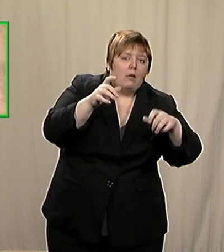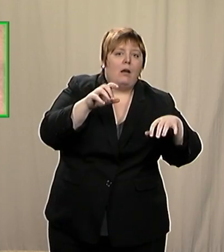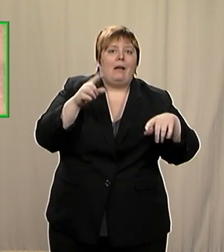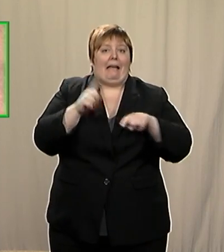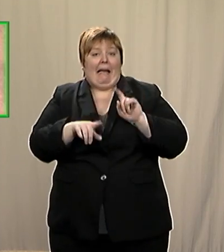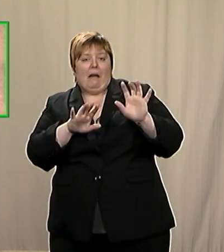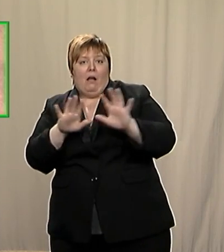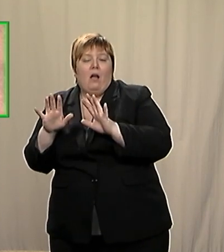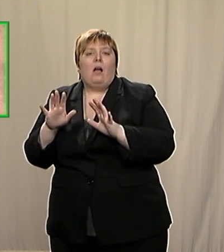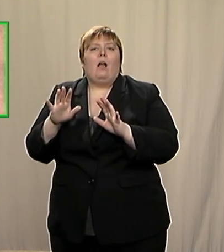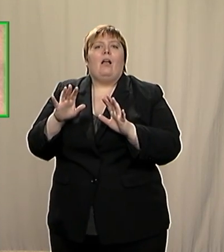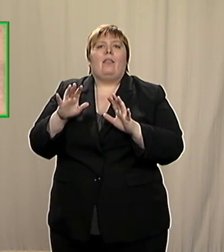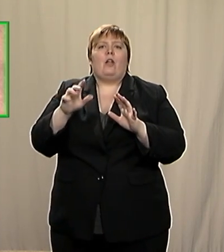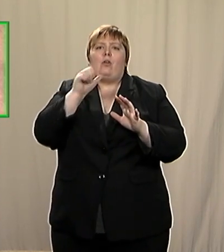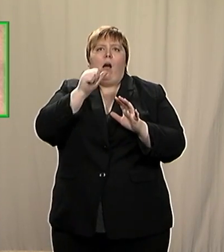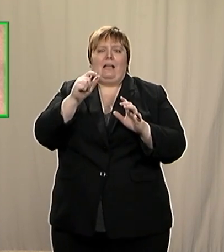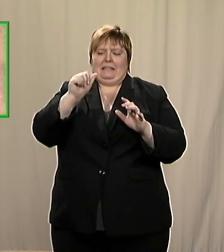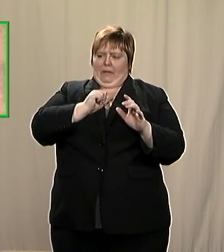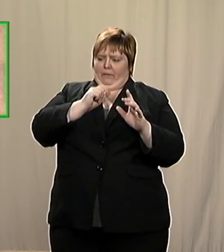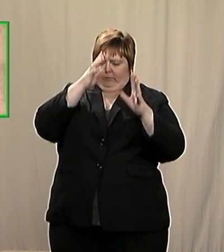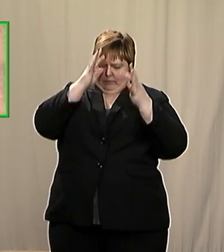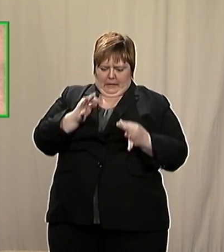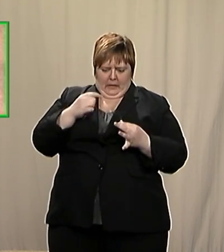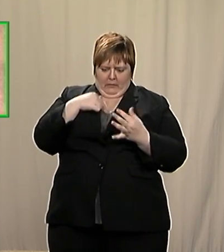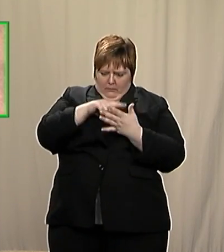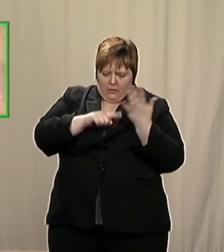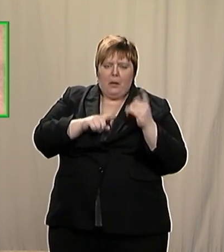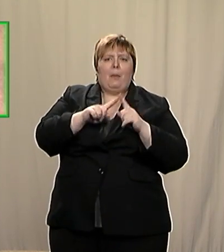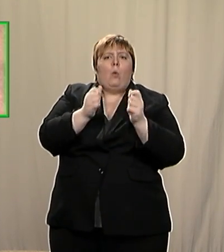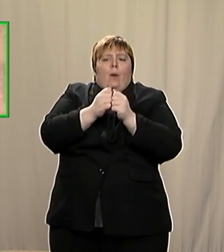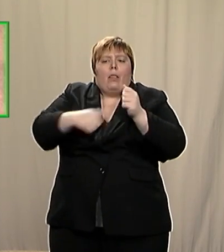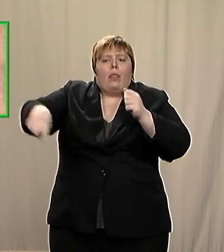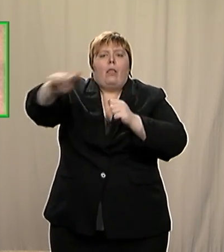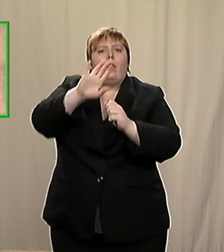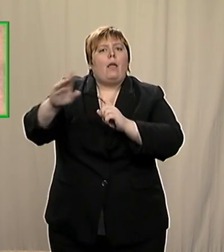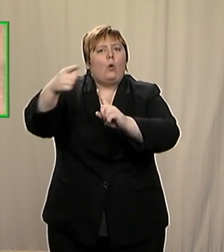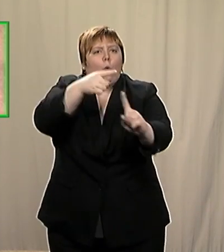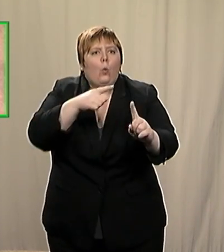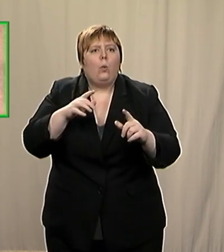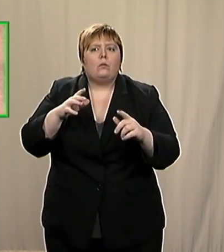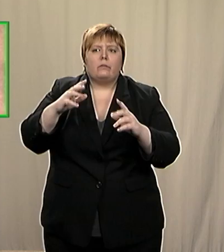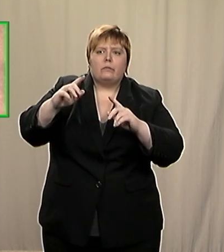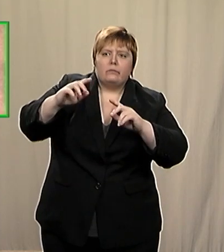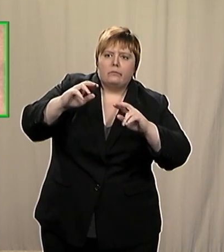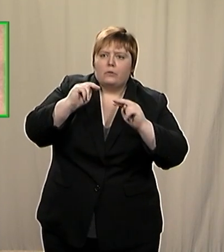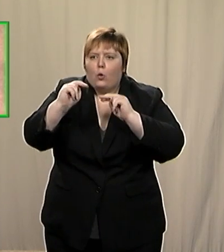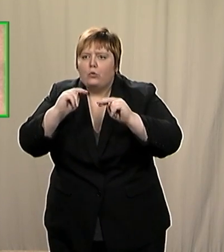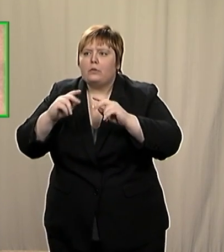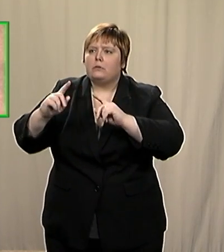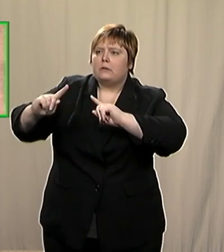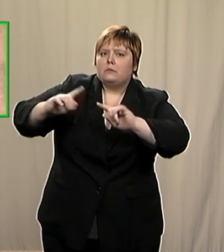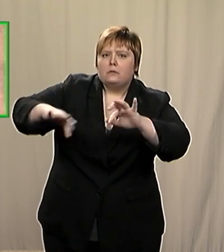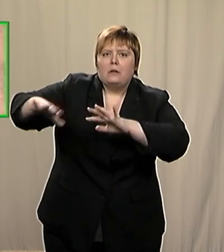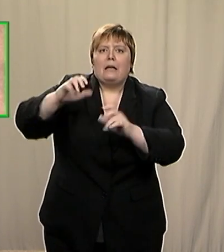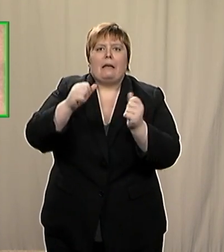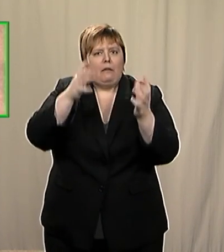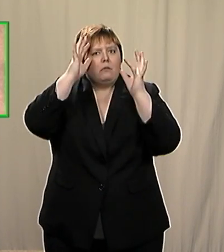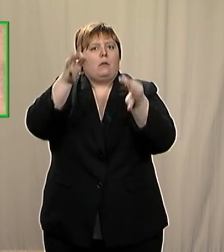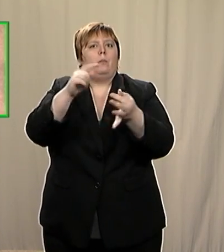made by the interpreter. They're done in negotiation with the other participants. Let's look at the low end of the scale.